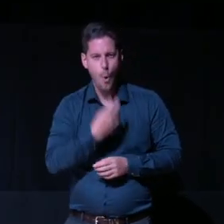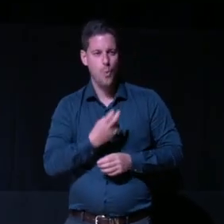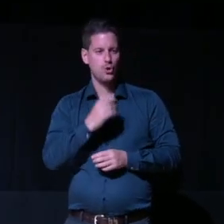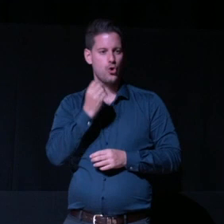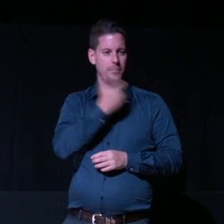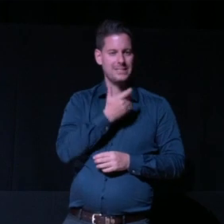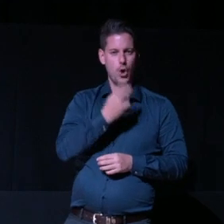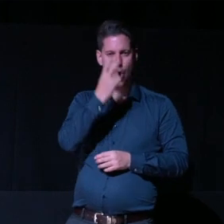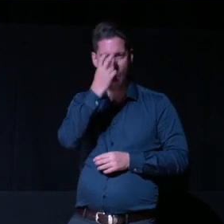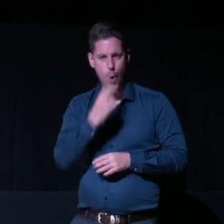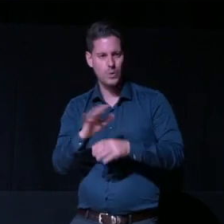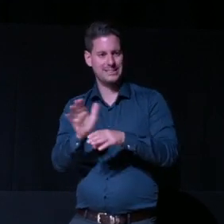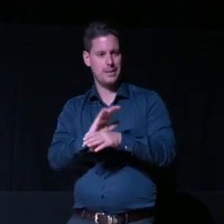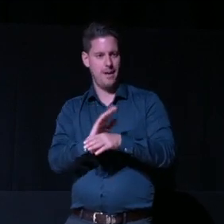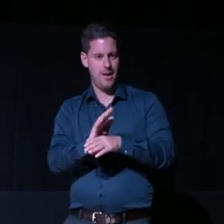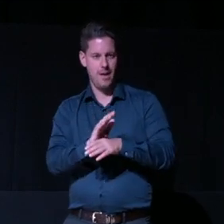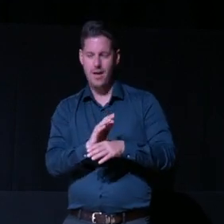representations of really